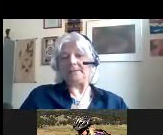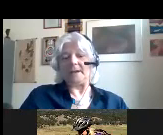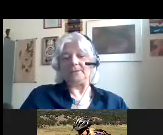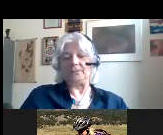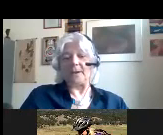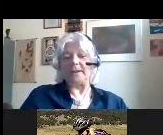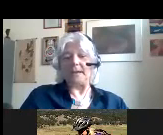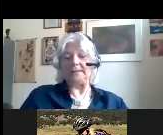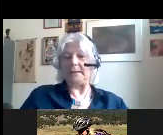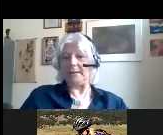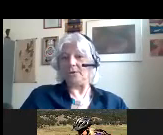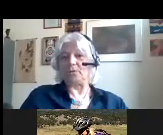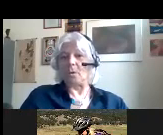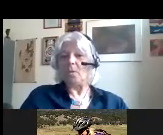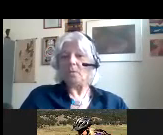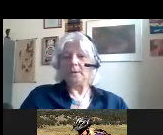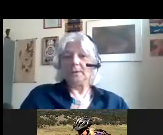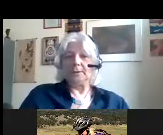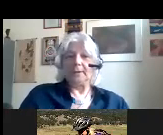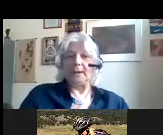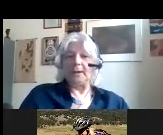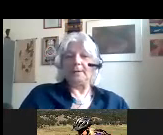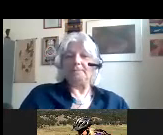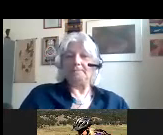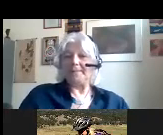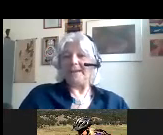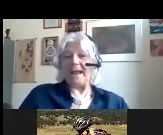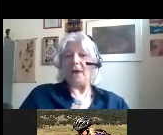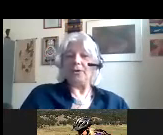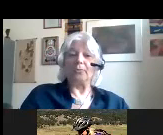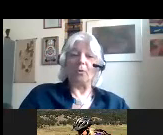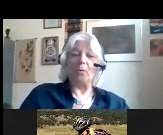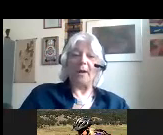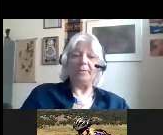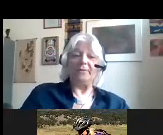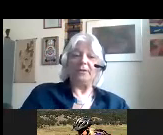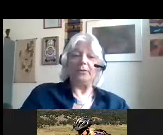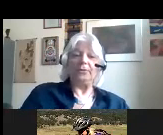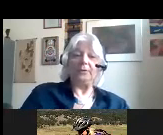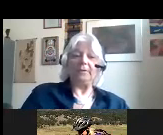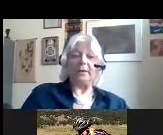time as recognizing your role and how your role might be viewed.